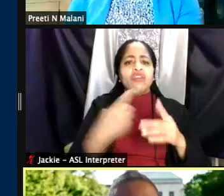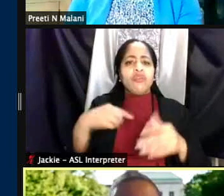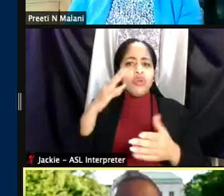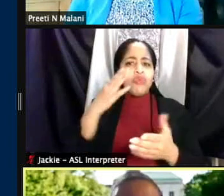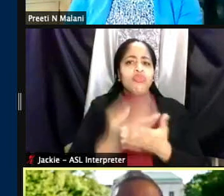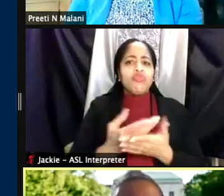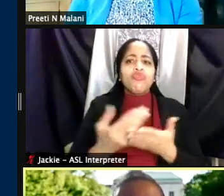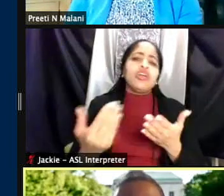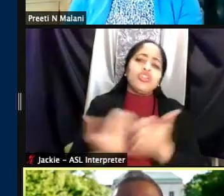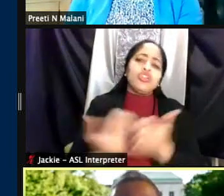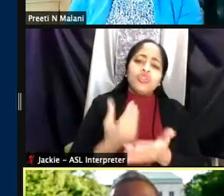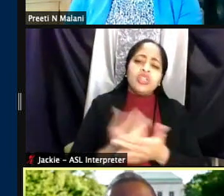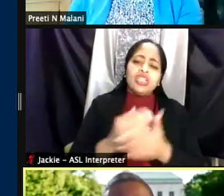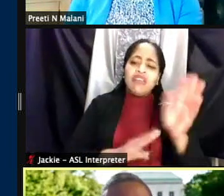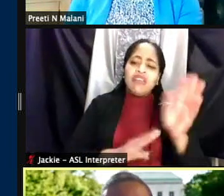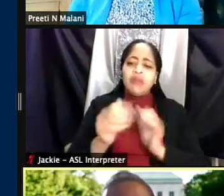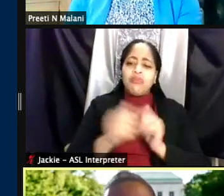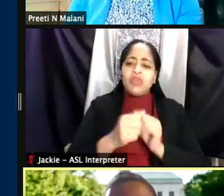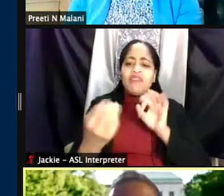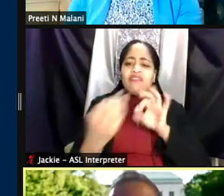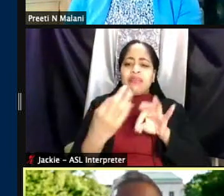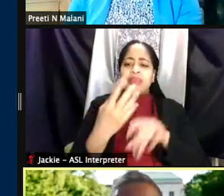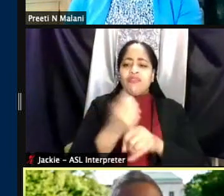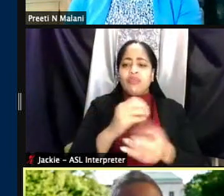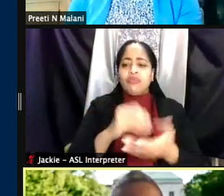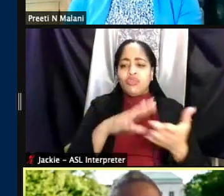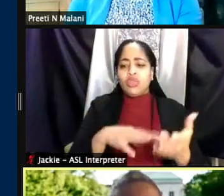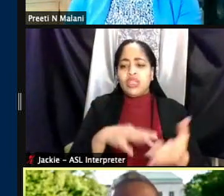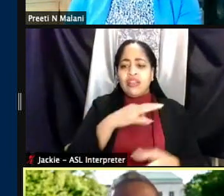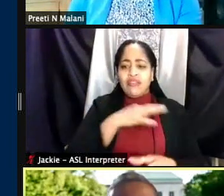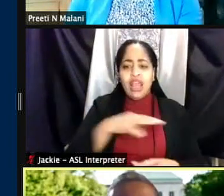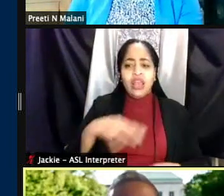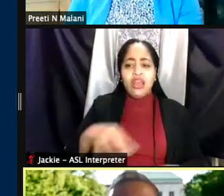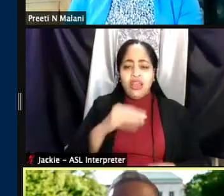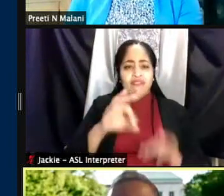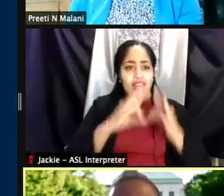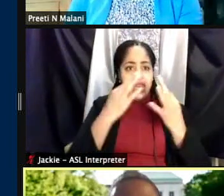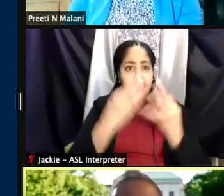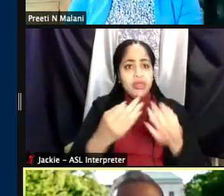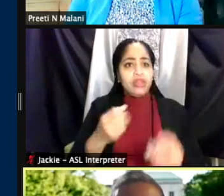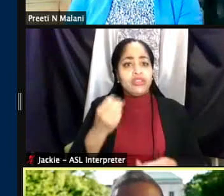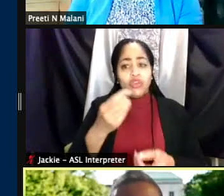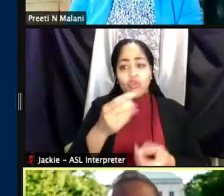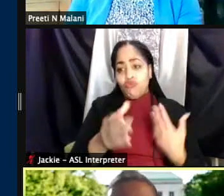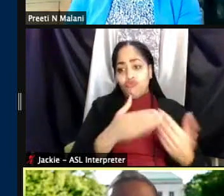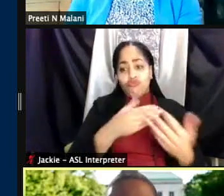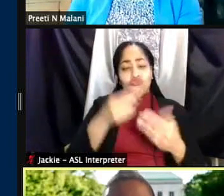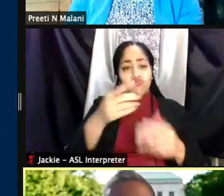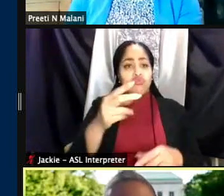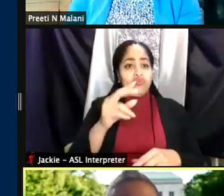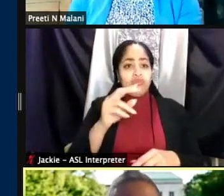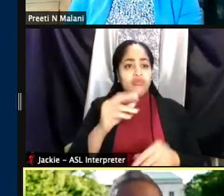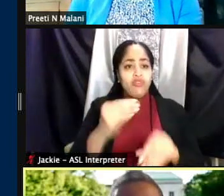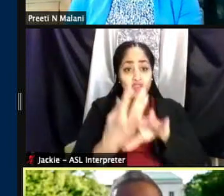with feedback from students, faculty, staff, and families. So whether you're virtual or here in Ann Arbor